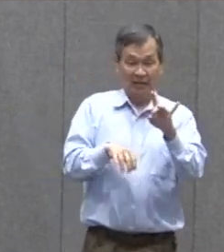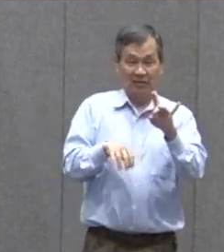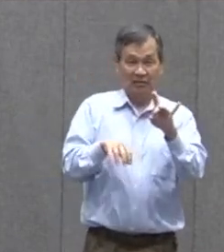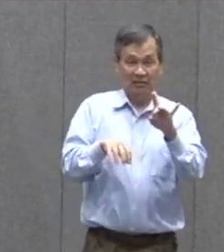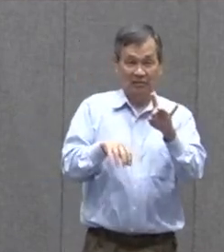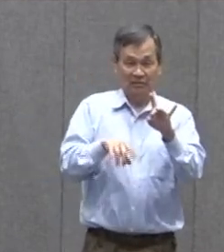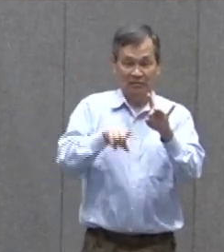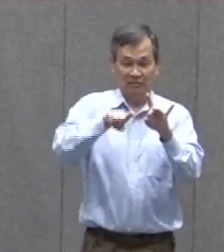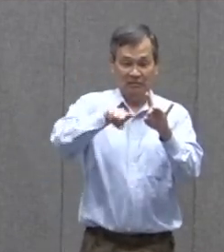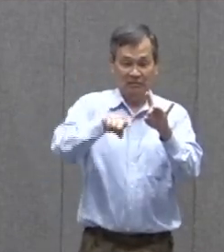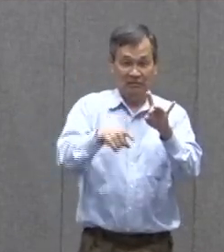comma,